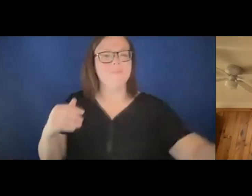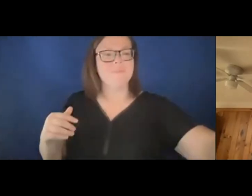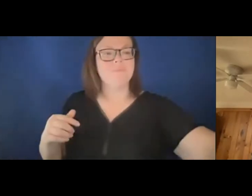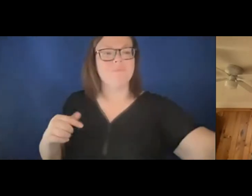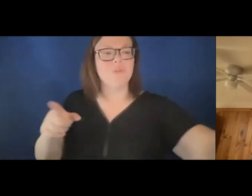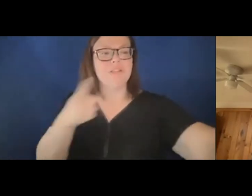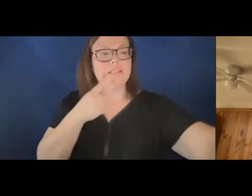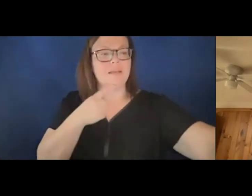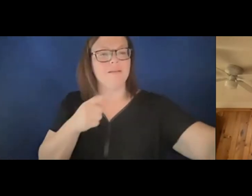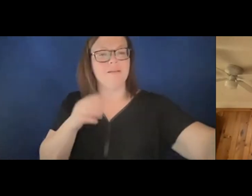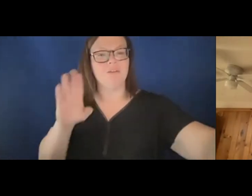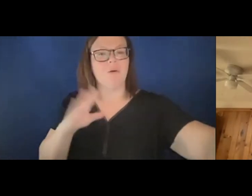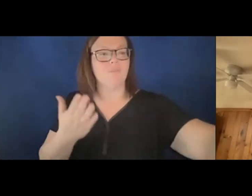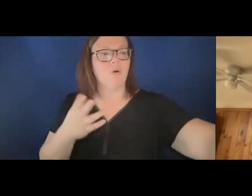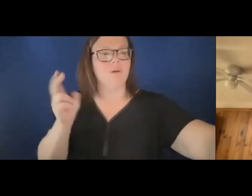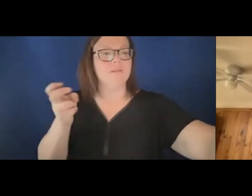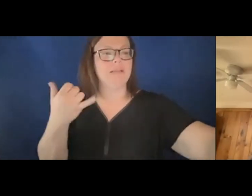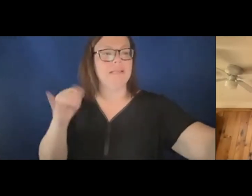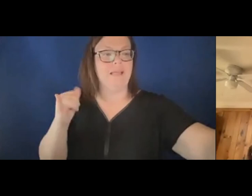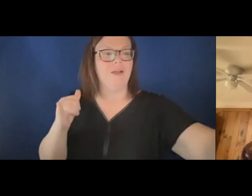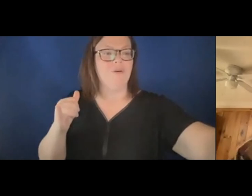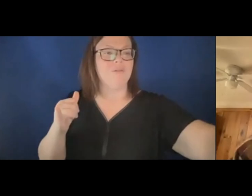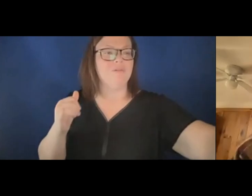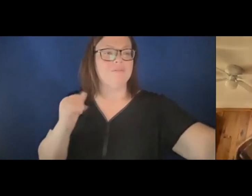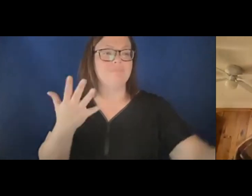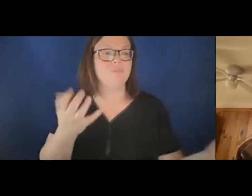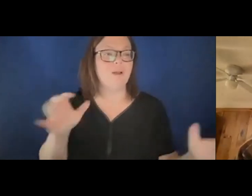"isn't your book titled, 'Yellowets'" because that's what I wanted to do after--I didn't